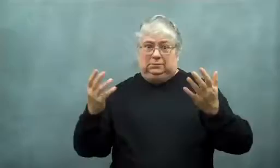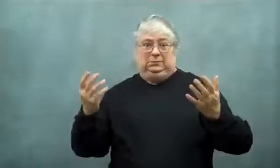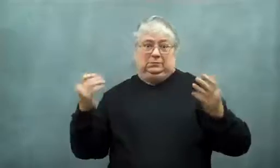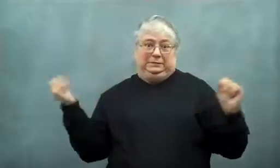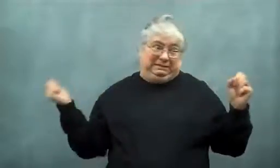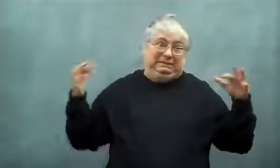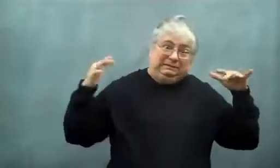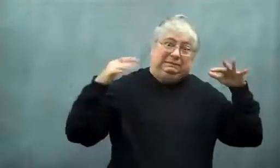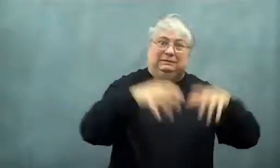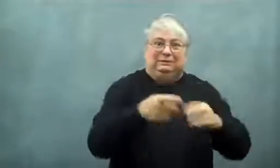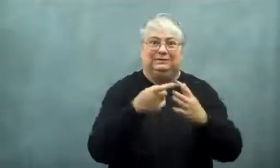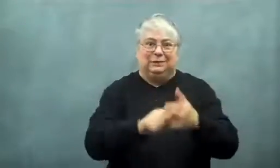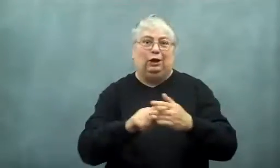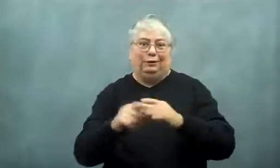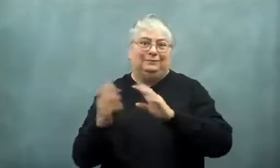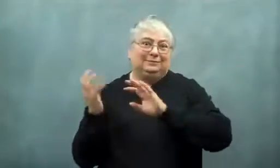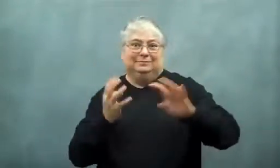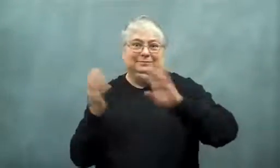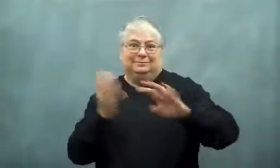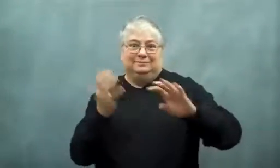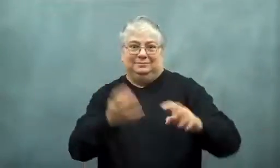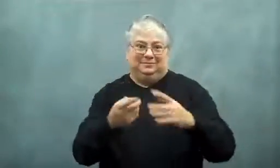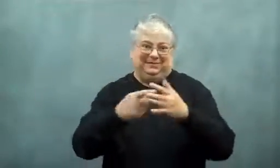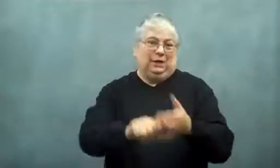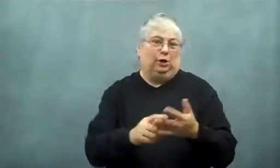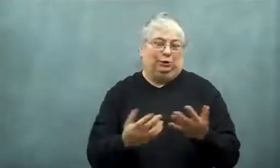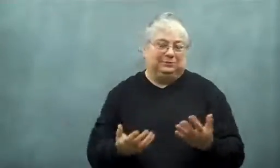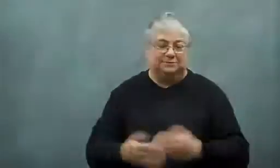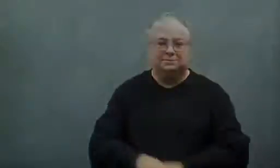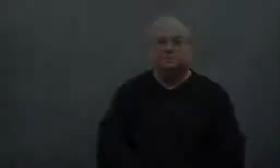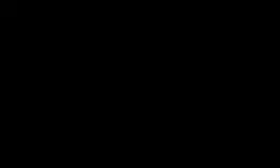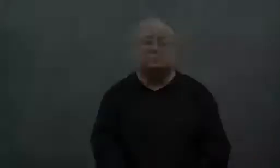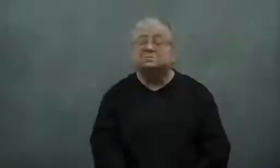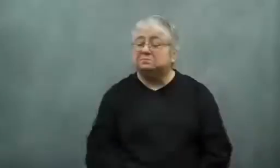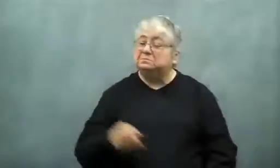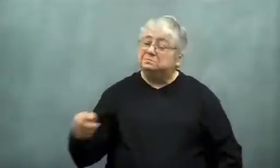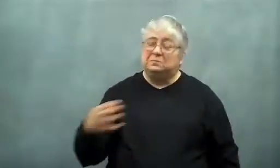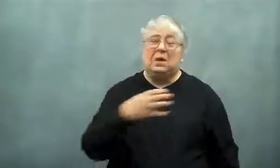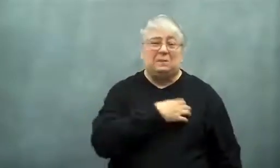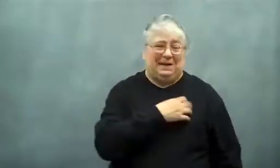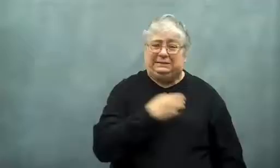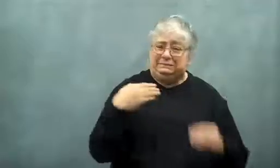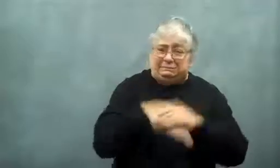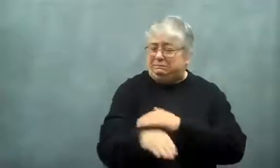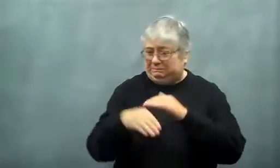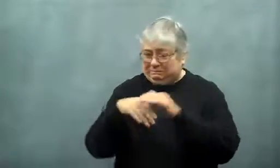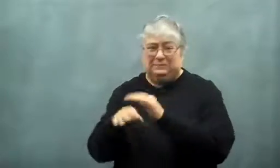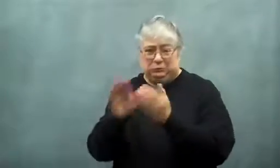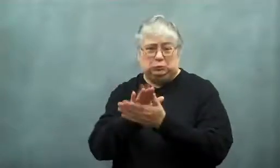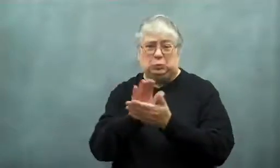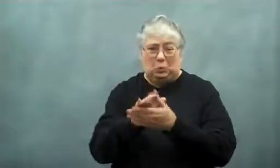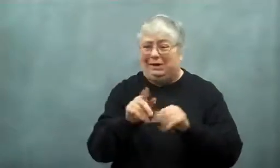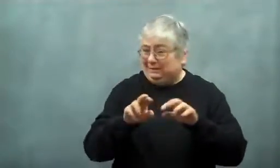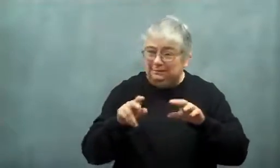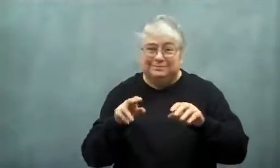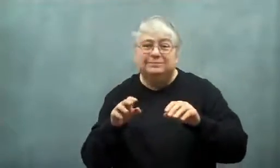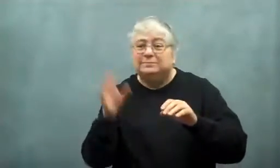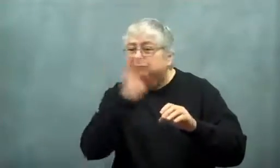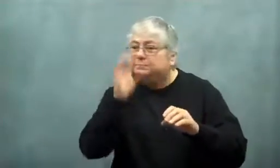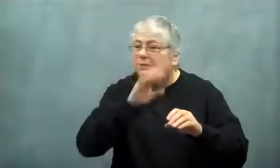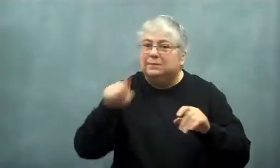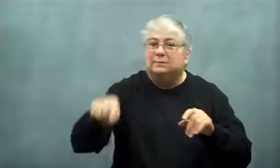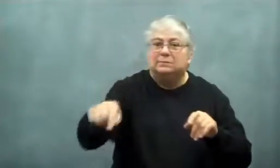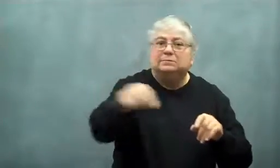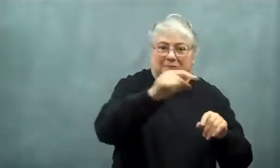First responders started arriving at the school.